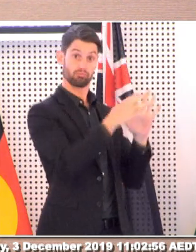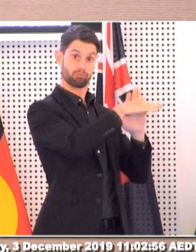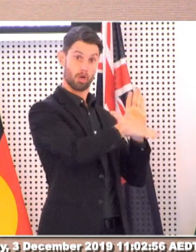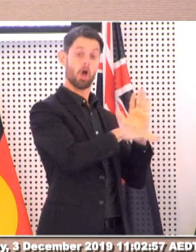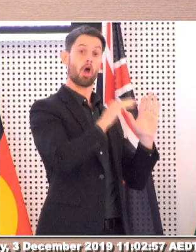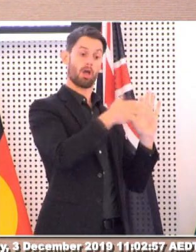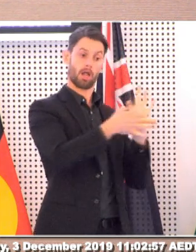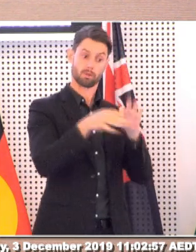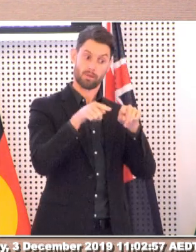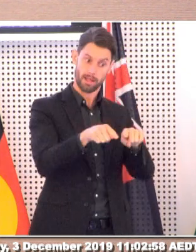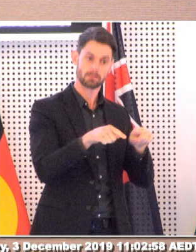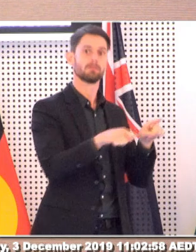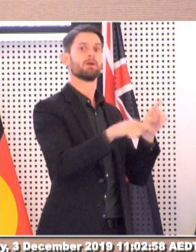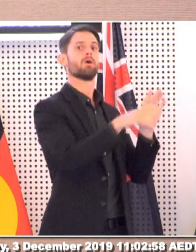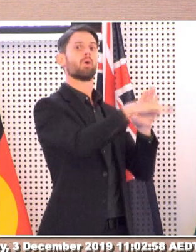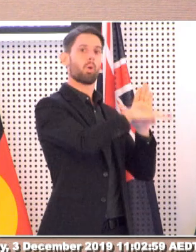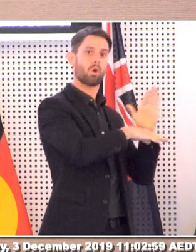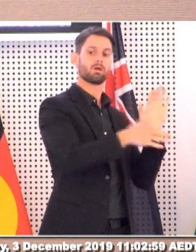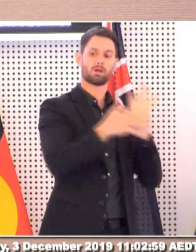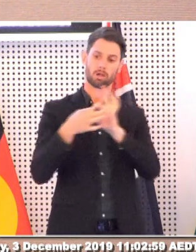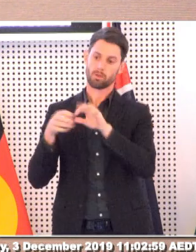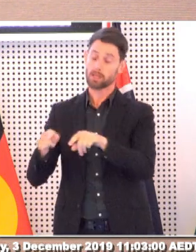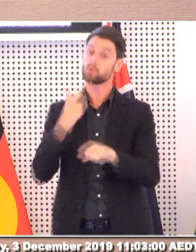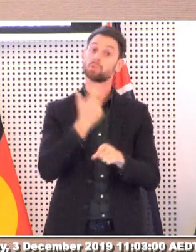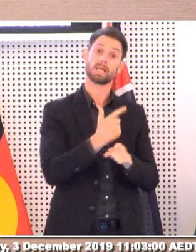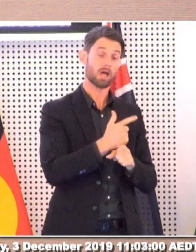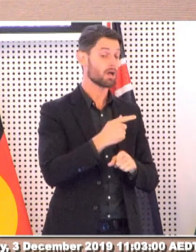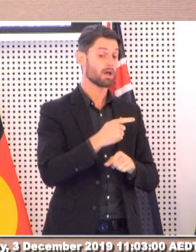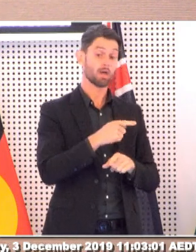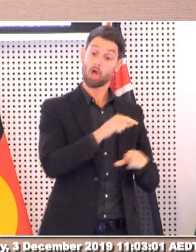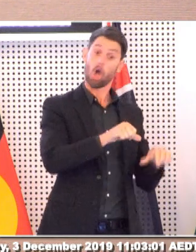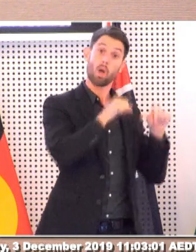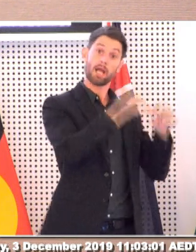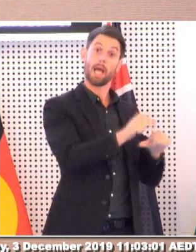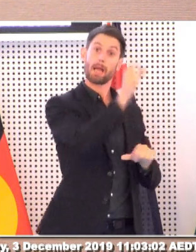procedures that say it is okay that someone is doing this to you, it is okay that someone is touching your body.